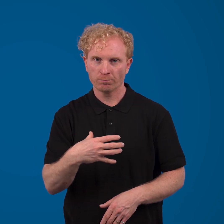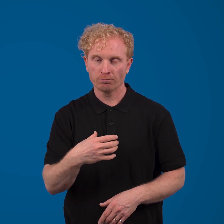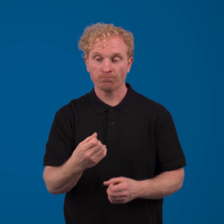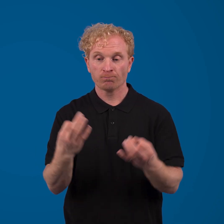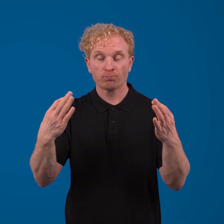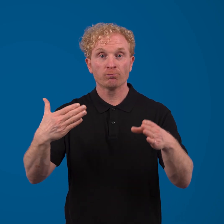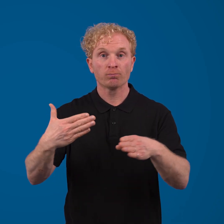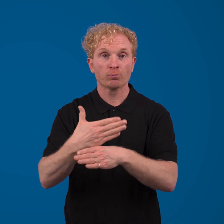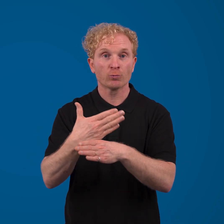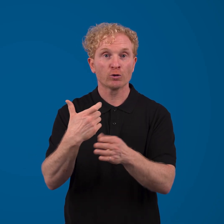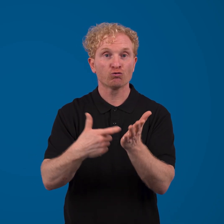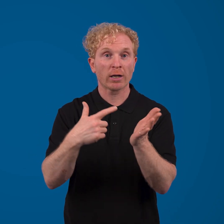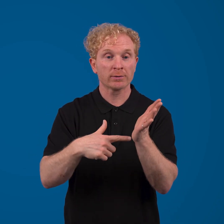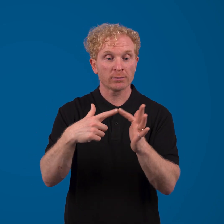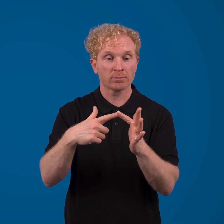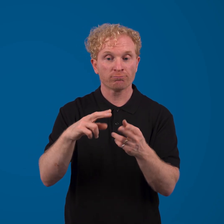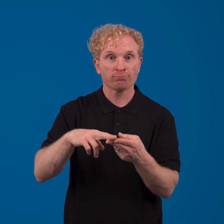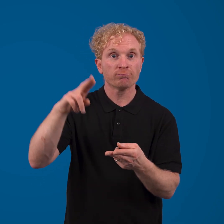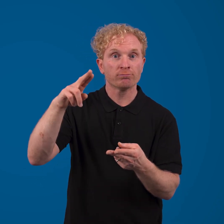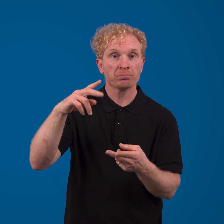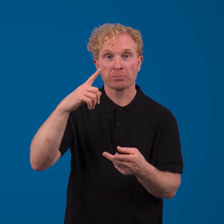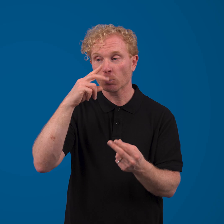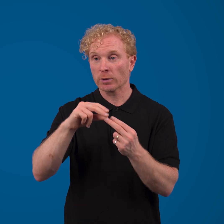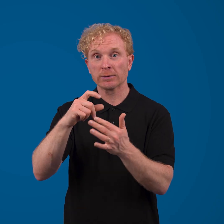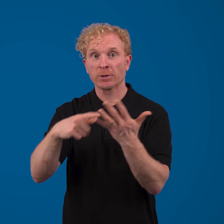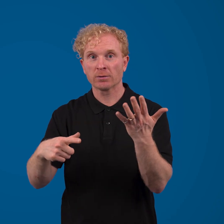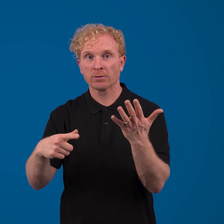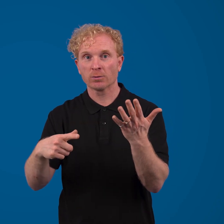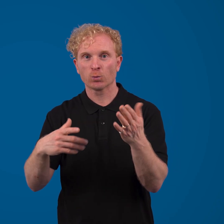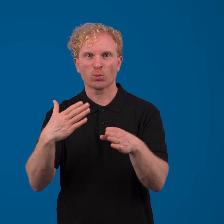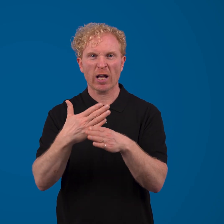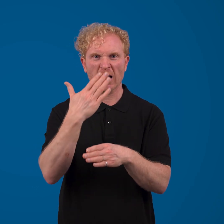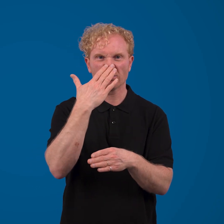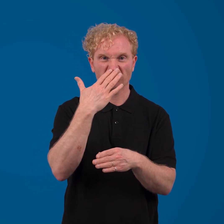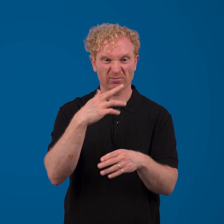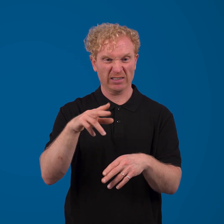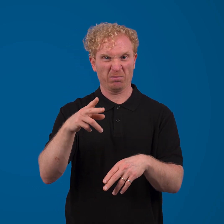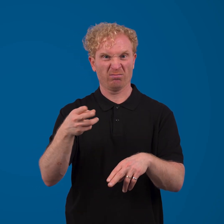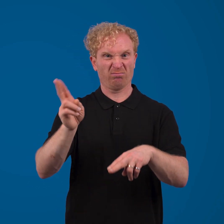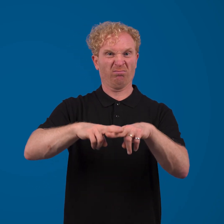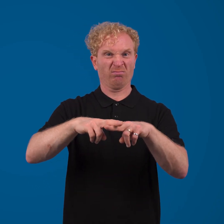The unemployment rate of working-age people with disability is over double